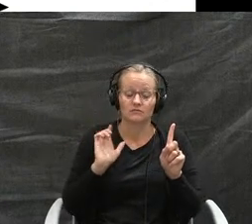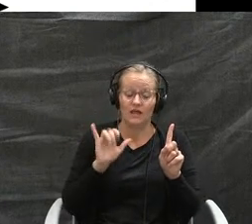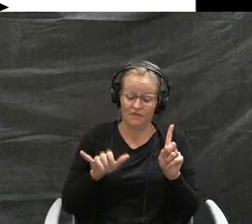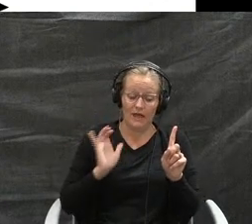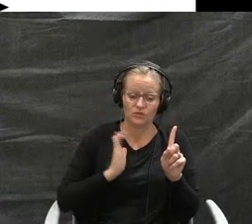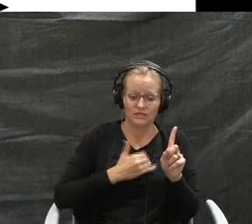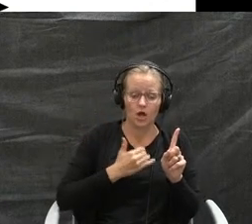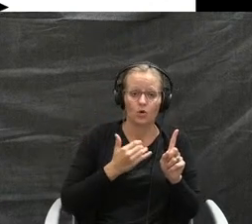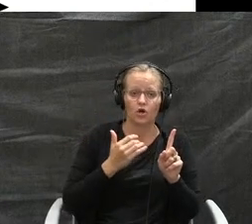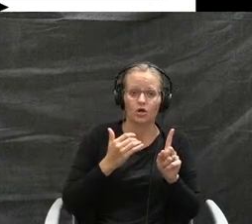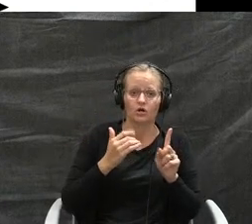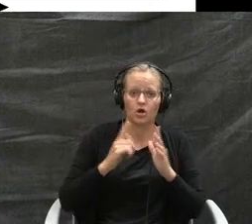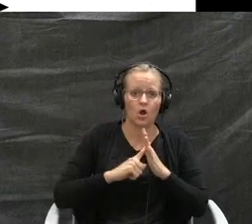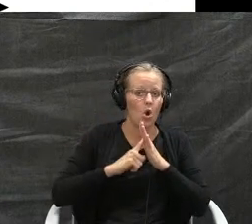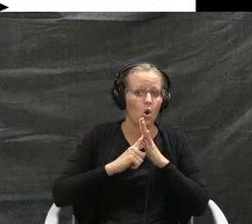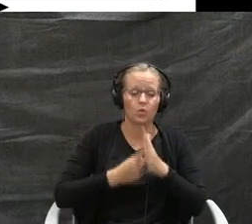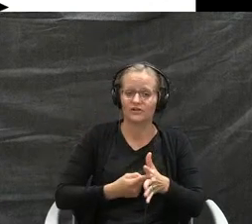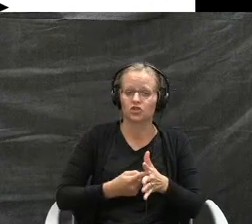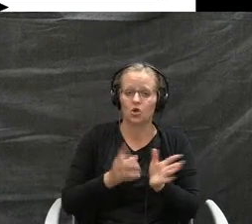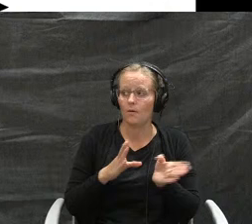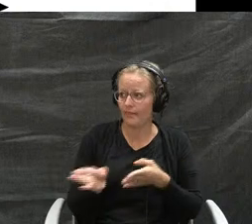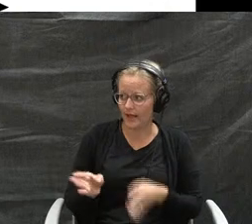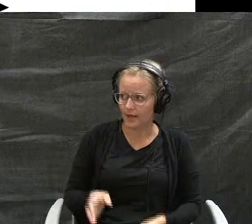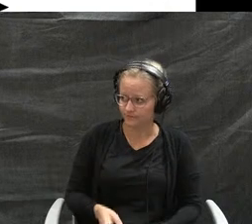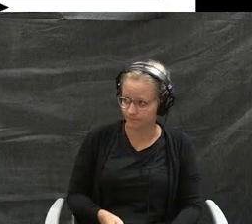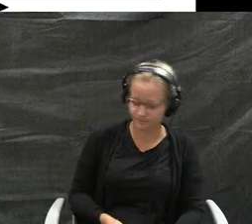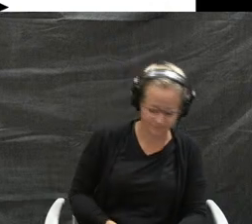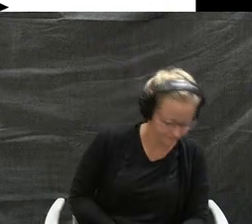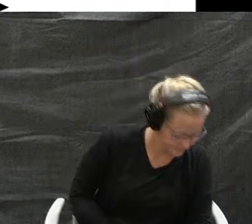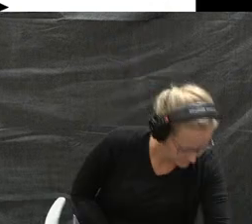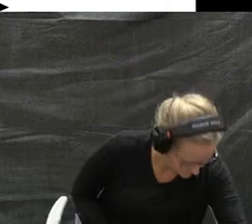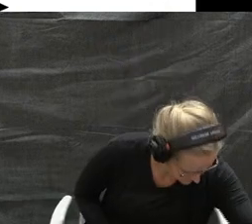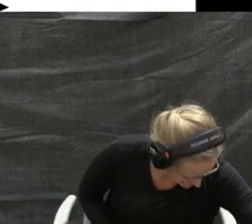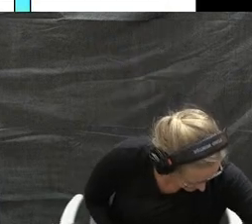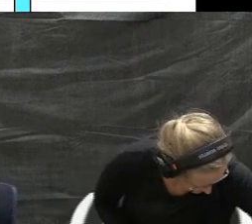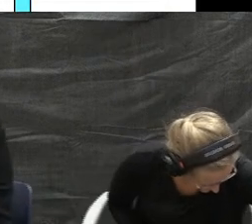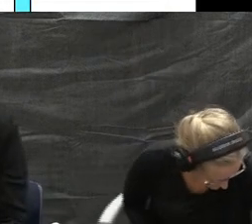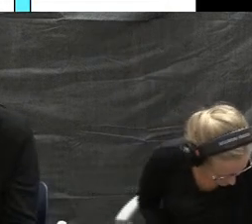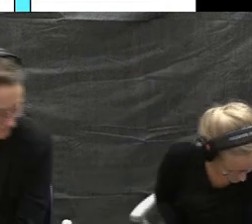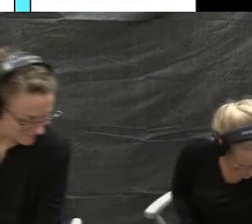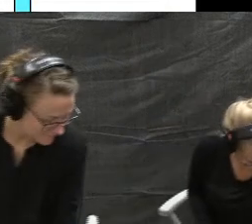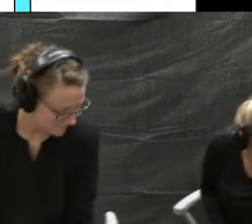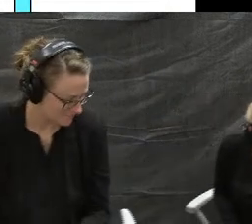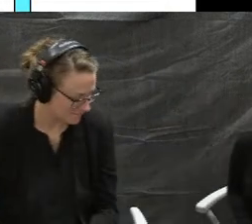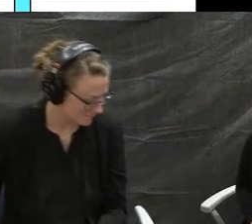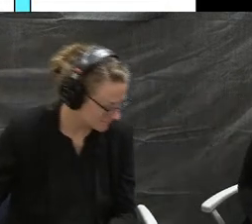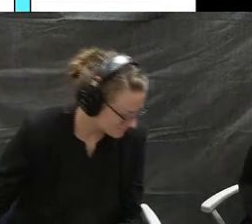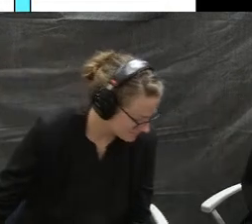do this. And so it's the time to do it. And so Mike, if you go to